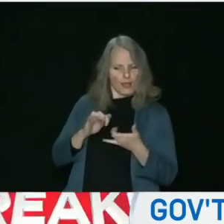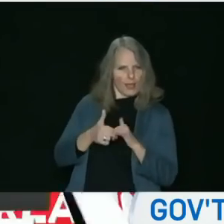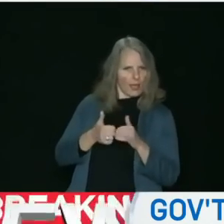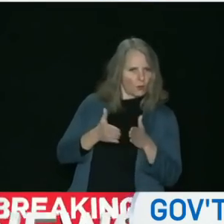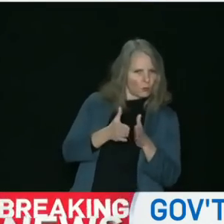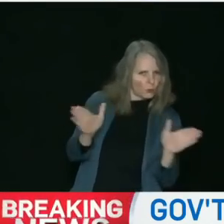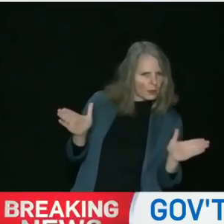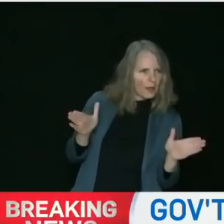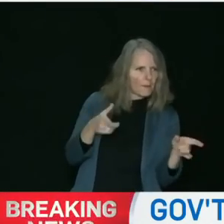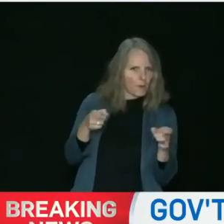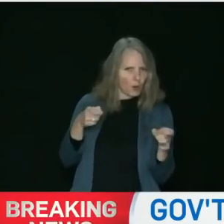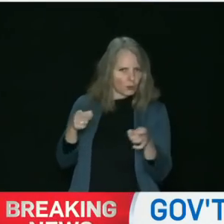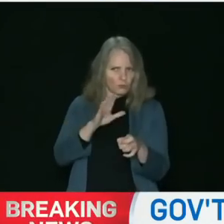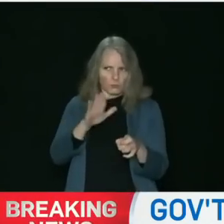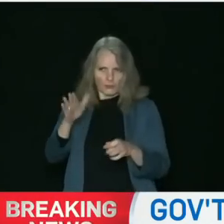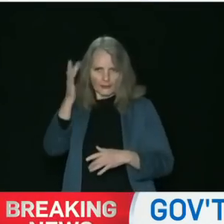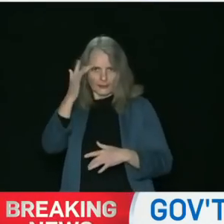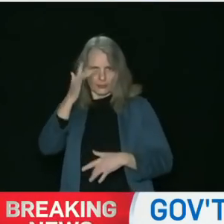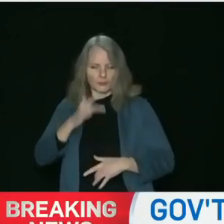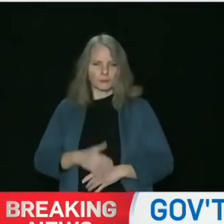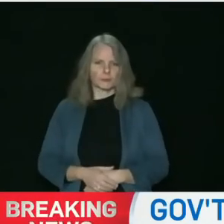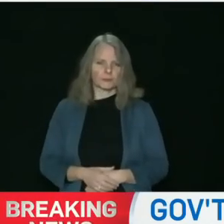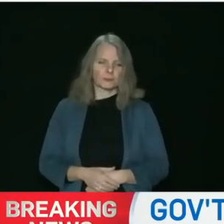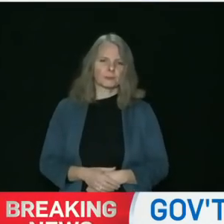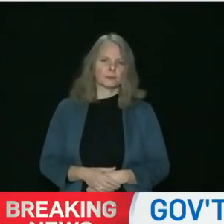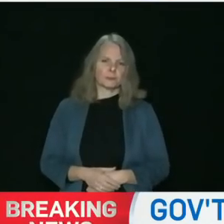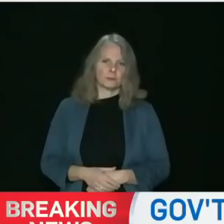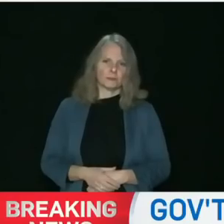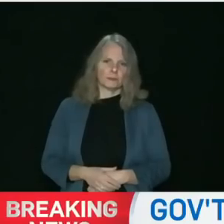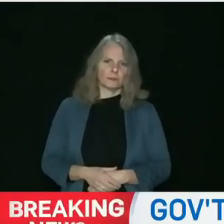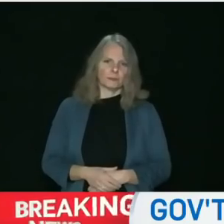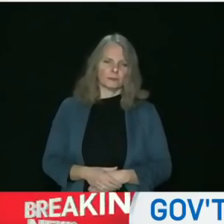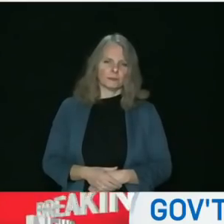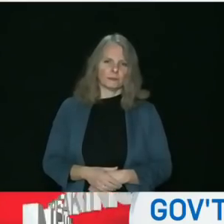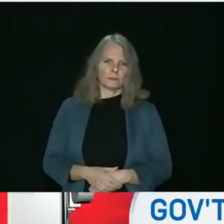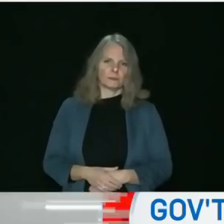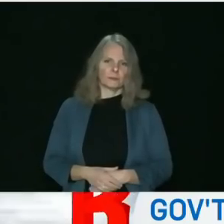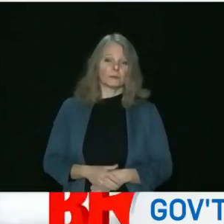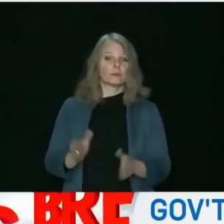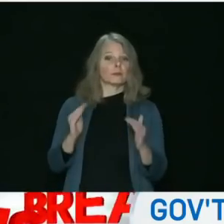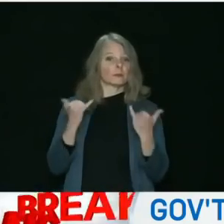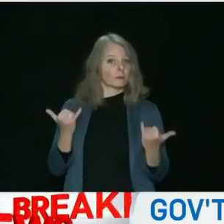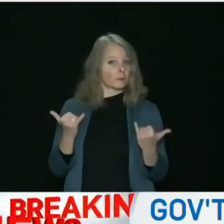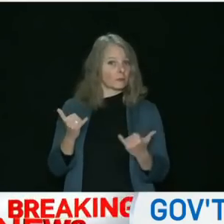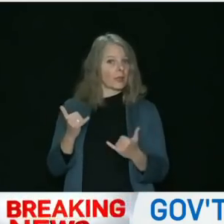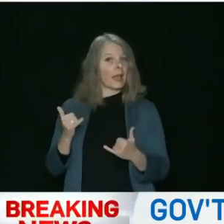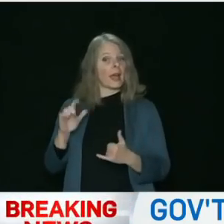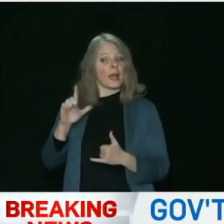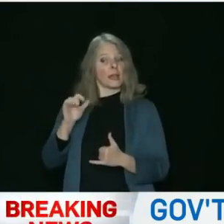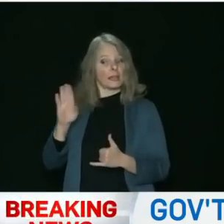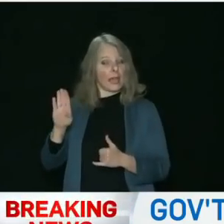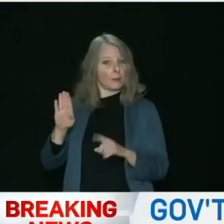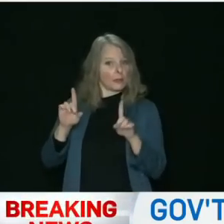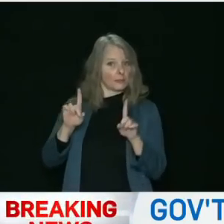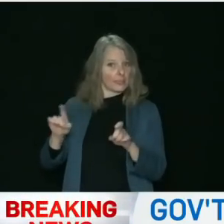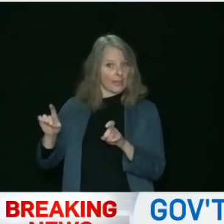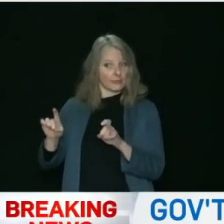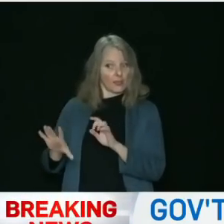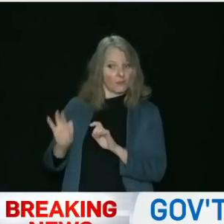OTHER INDICATORS LIKE LAB TESTING A USEFUL TO MONITOR THE ACTIVITY OF THE DISEASE WITHIN